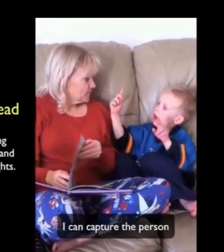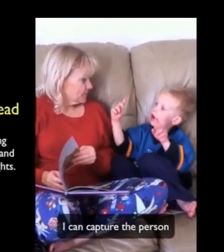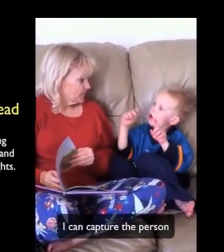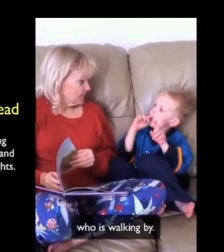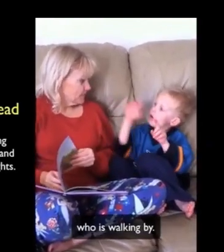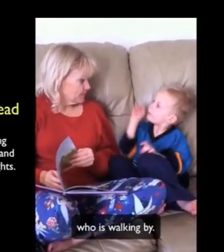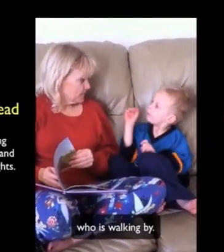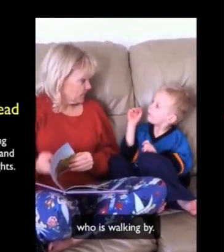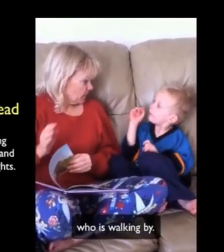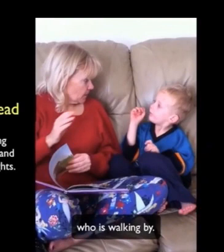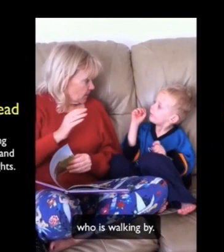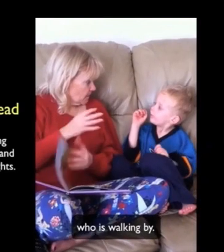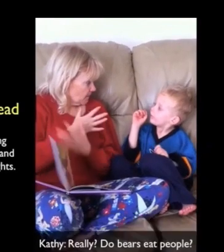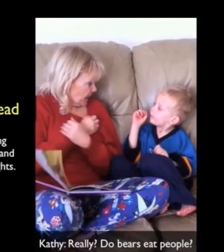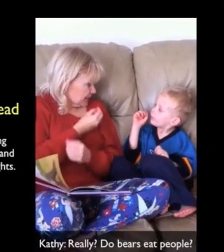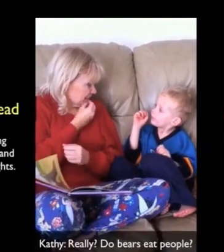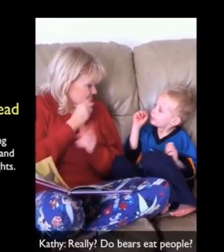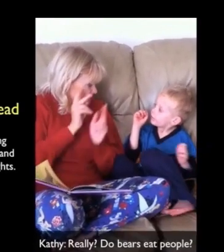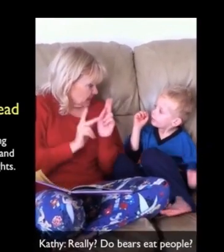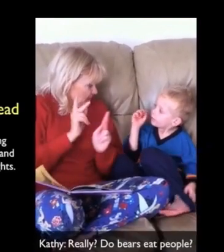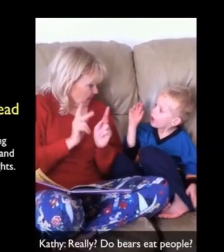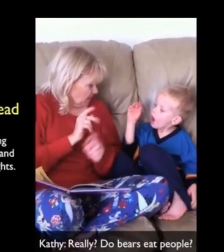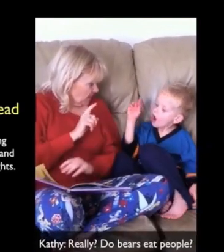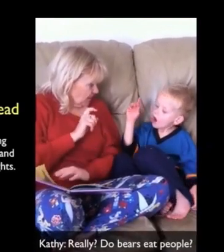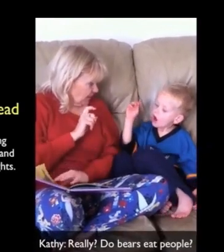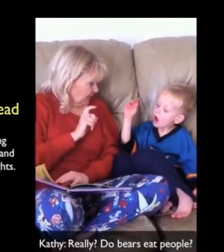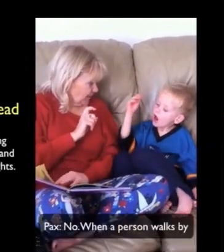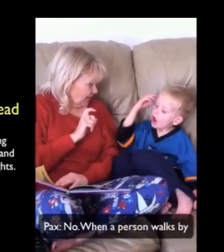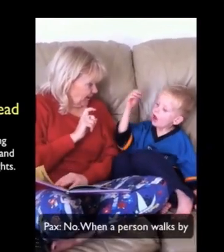I can capture this person who is walking by. Mother: Really do bears eat people?